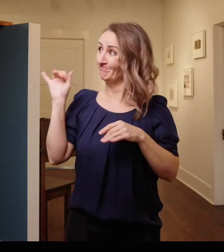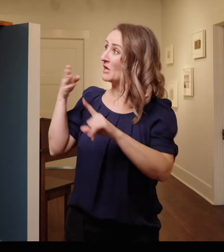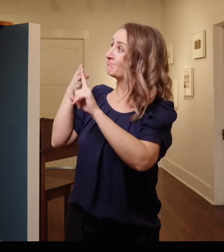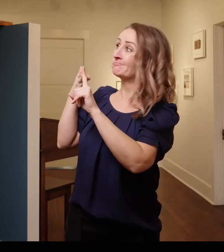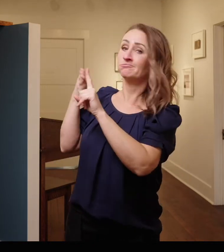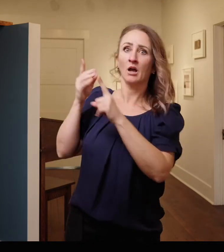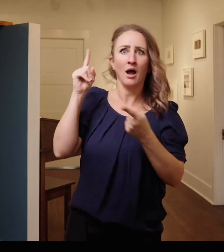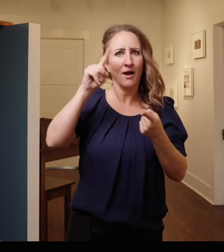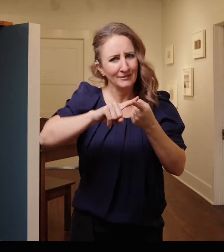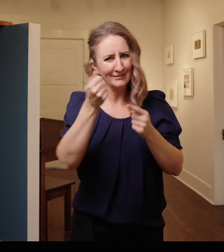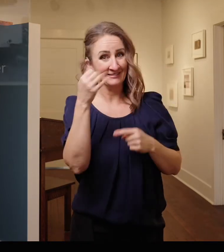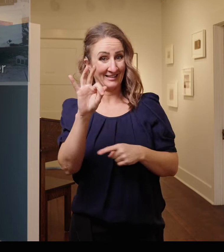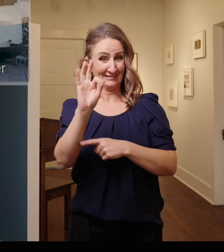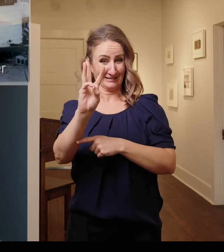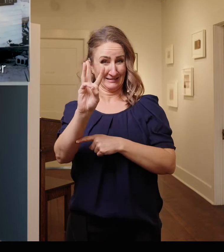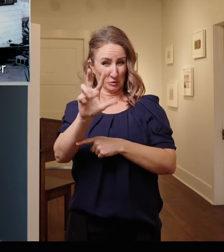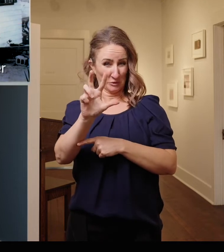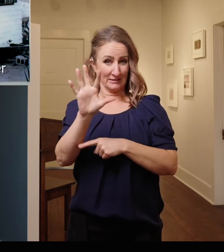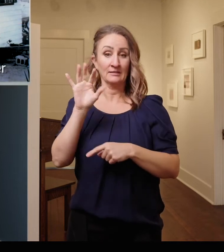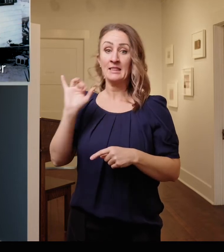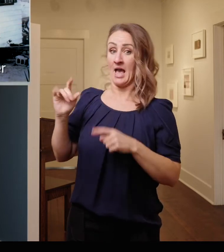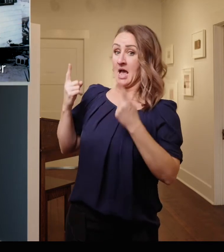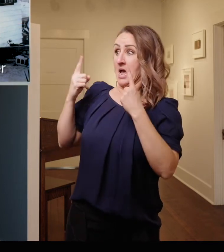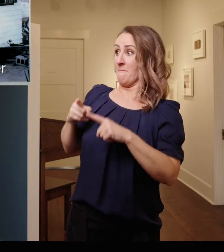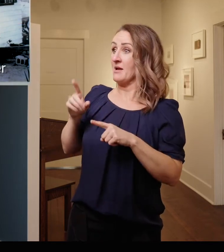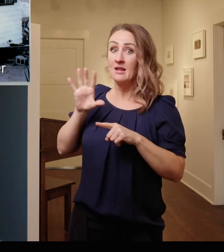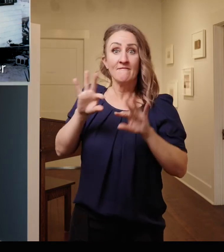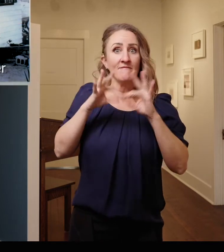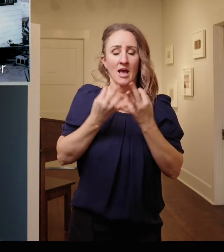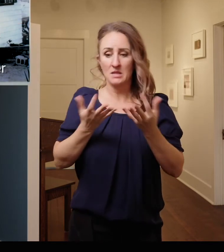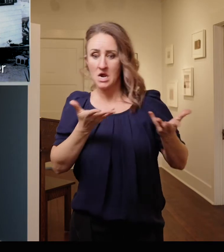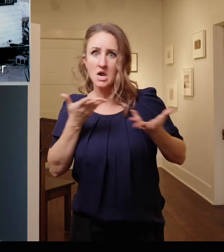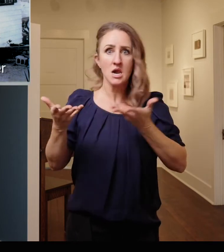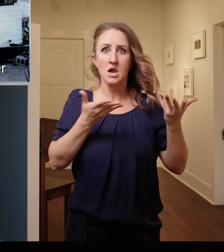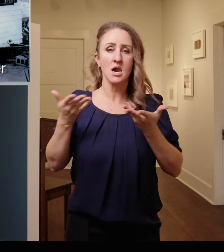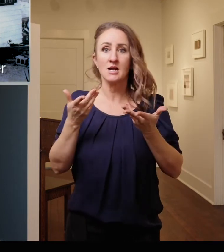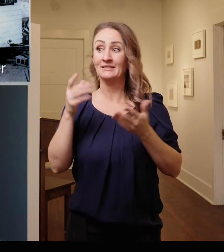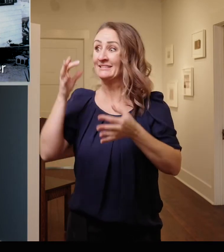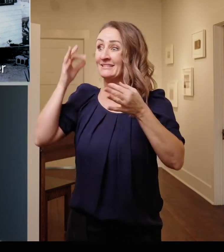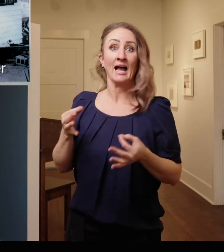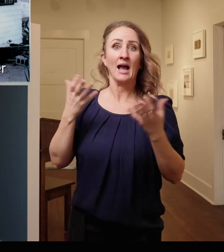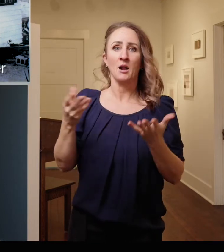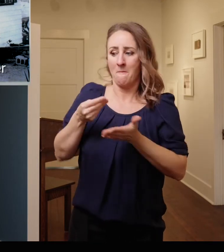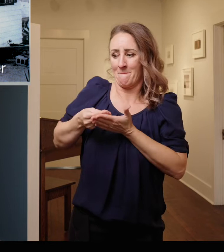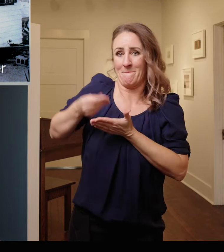when his family purchased the cozy Cottage Trailer with money from his art sales.